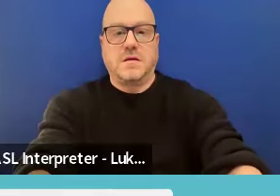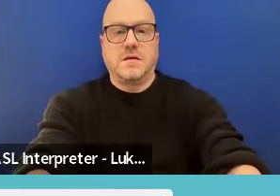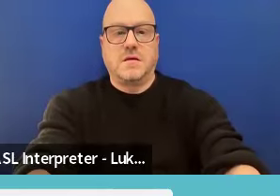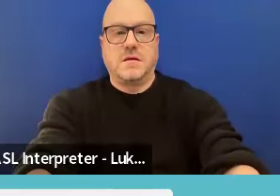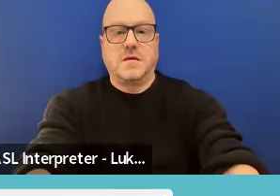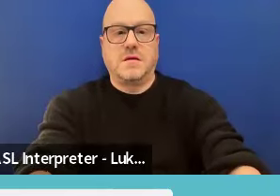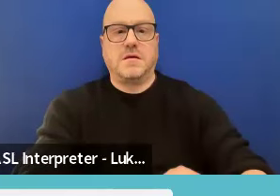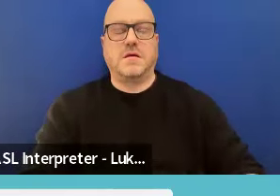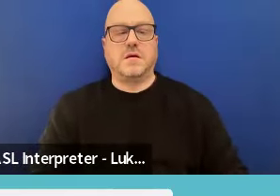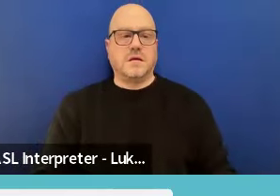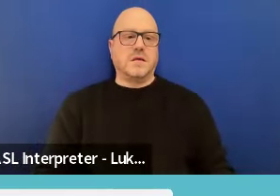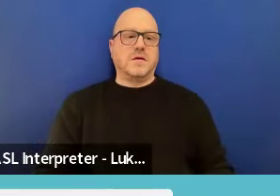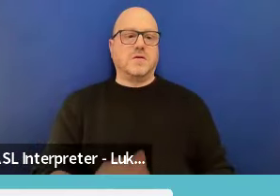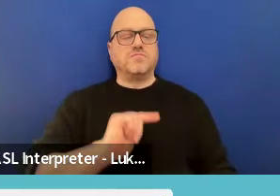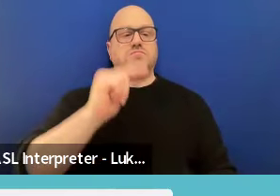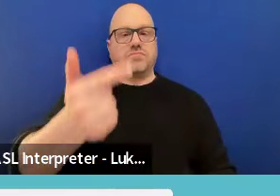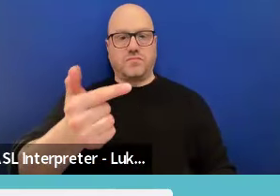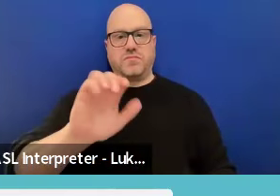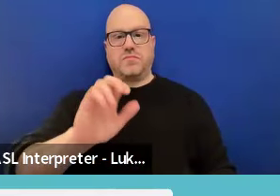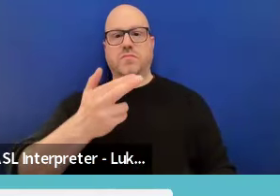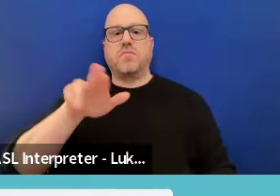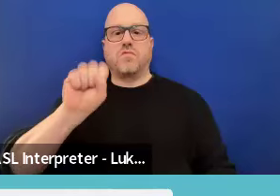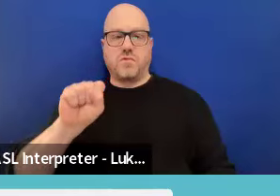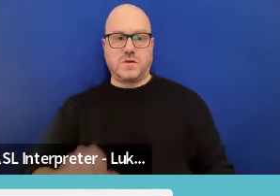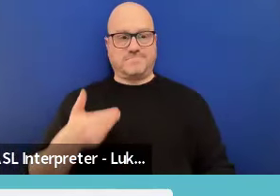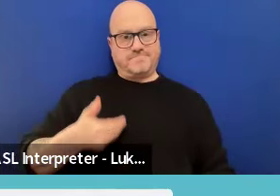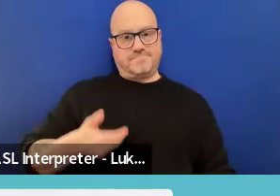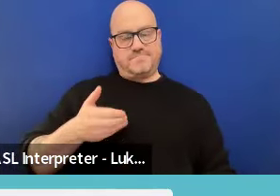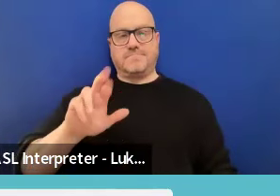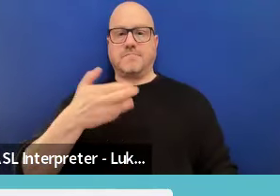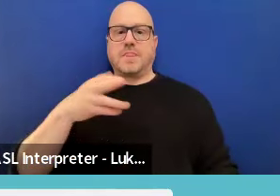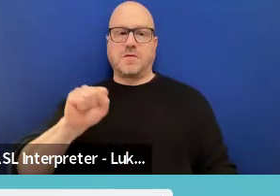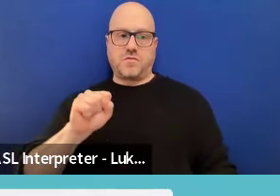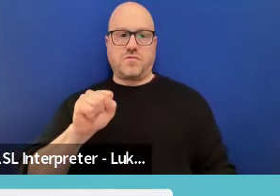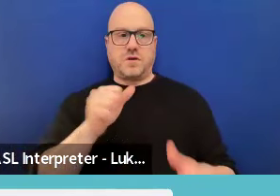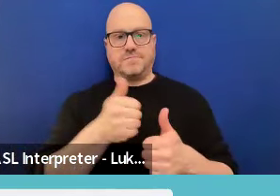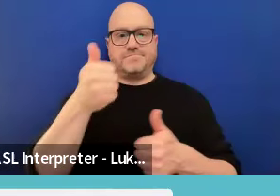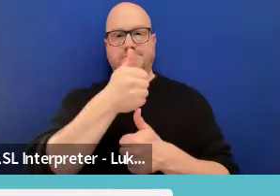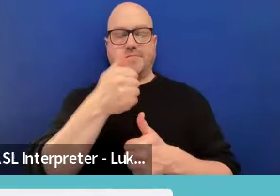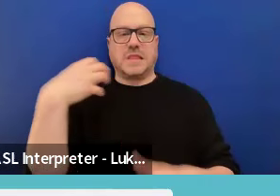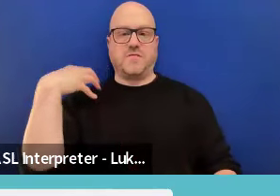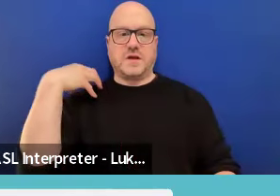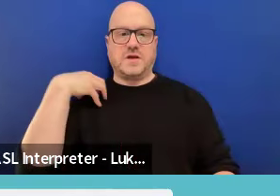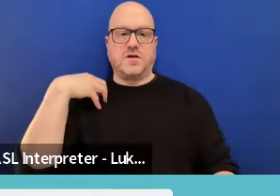I'M GOING TO PASS IT OVER TO CHRIS TO DISCUSS RIDE UPDATES. THANKS, KAT.